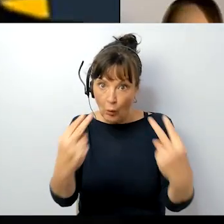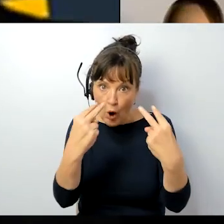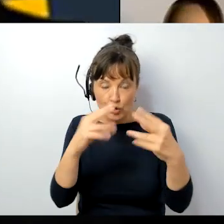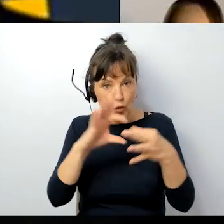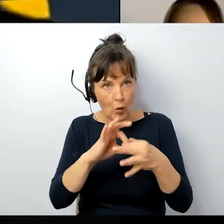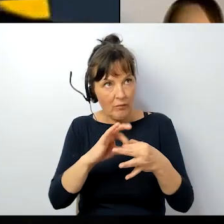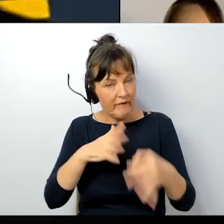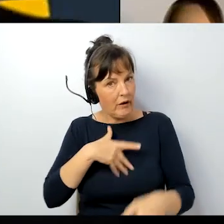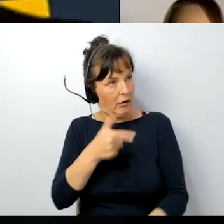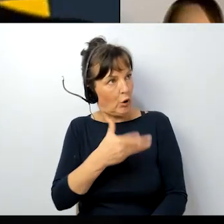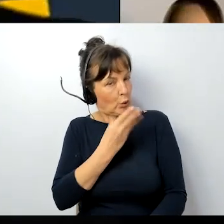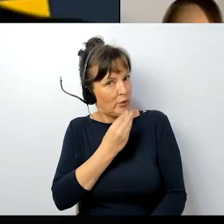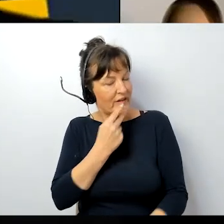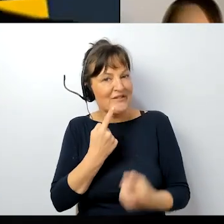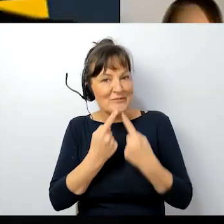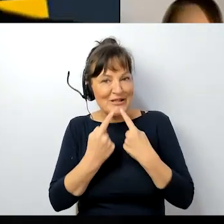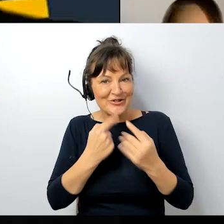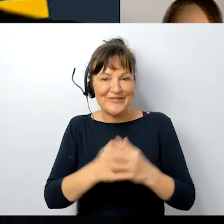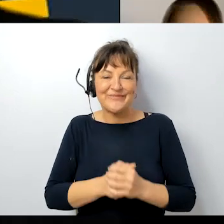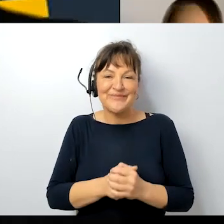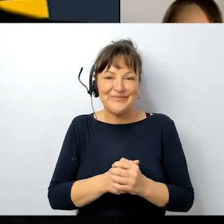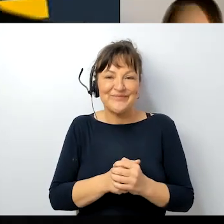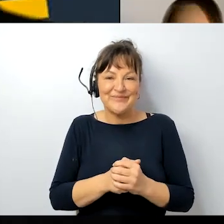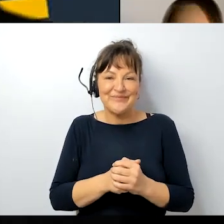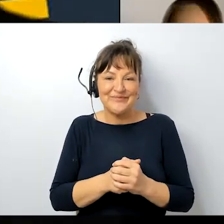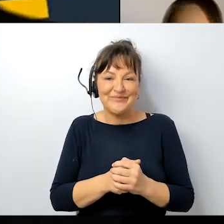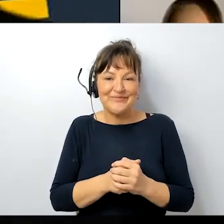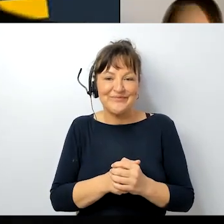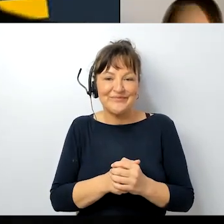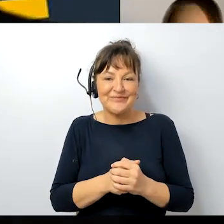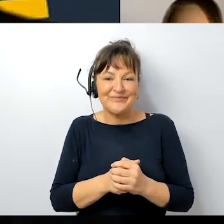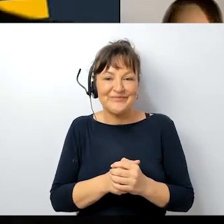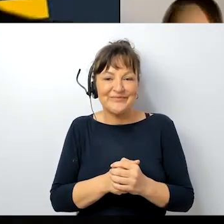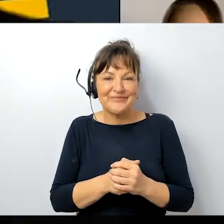thank you so much and hopefully it's helped a lot of people at home who have been watching.